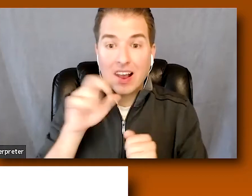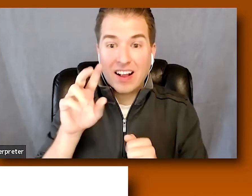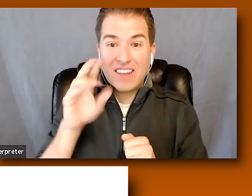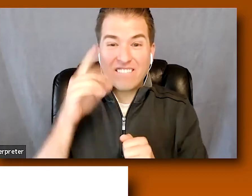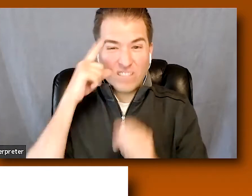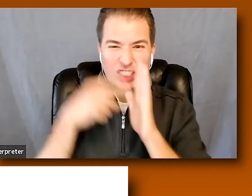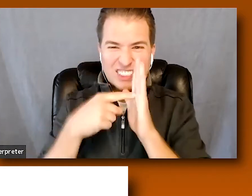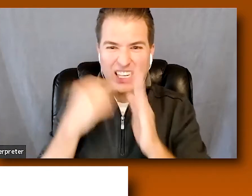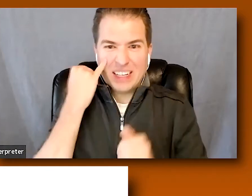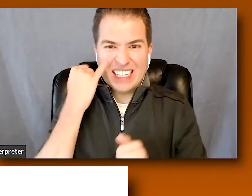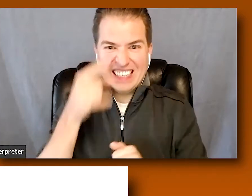Vertebrate animals.